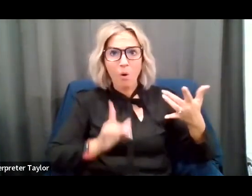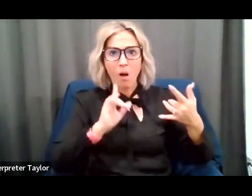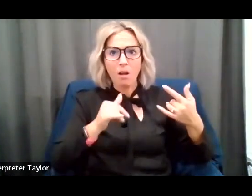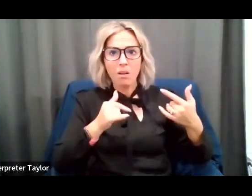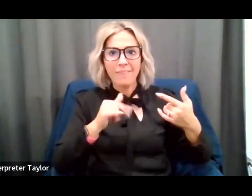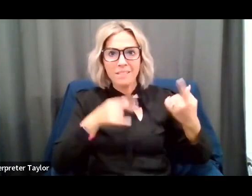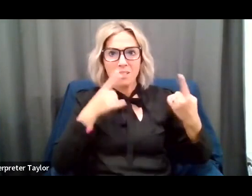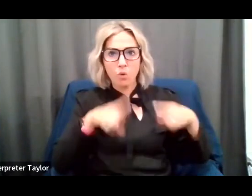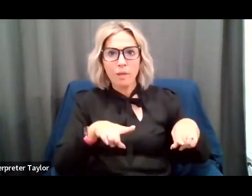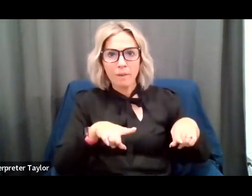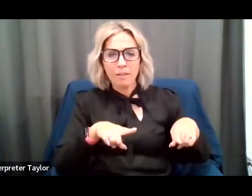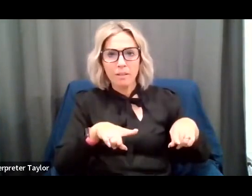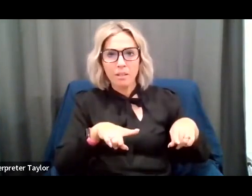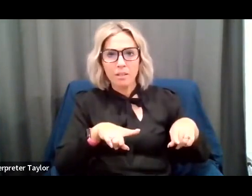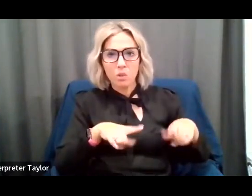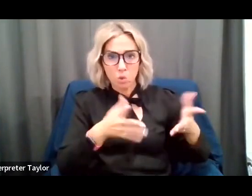You want us to like,